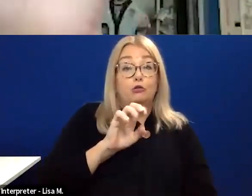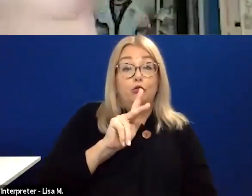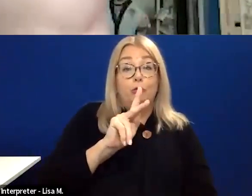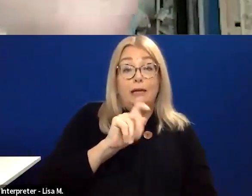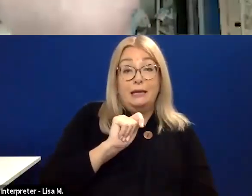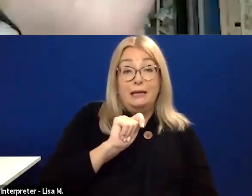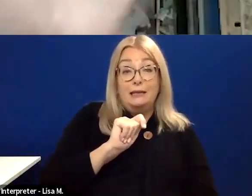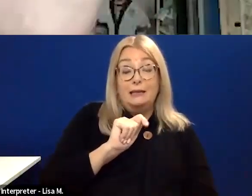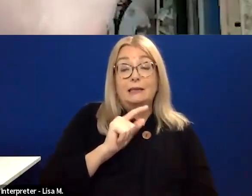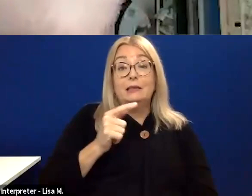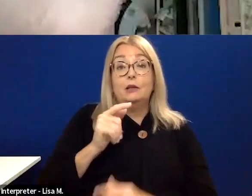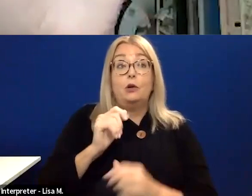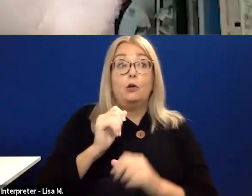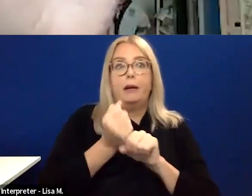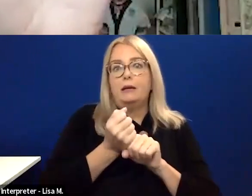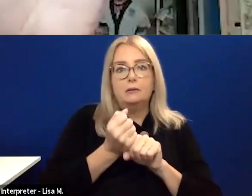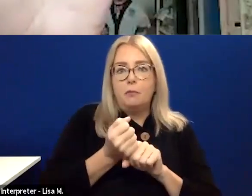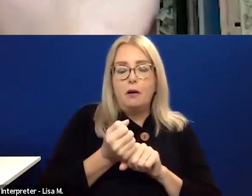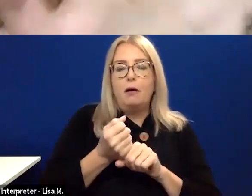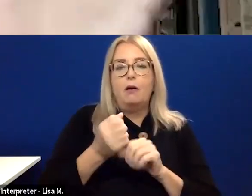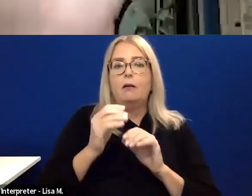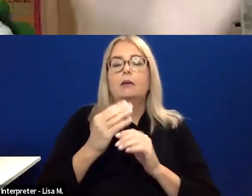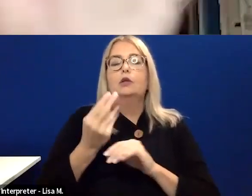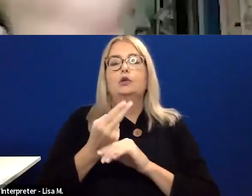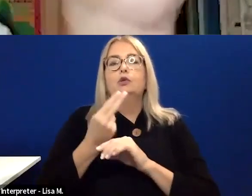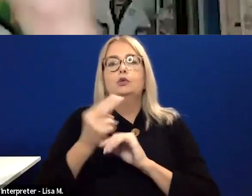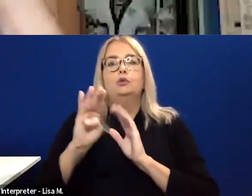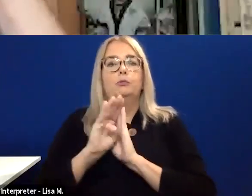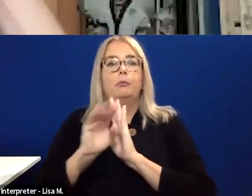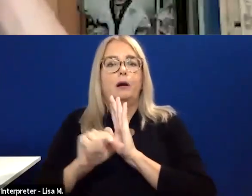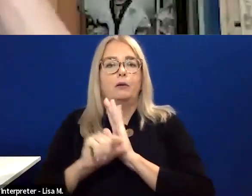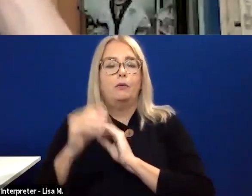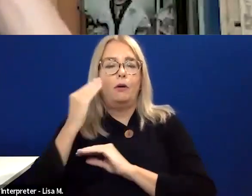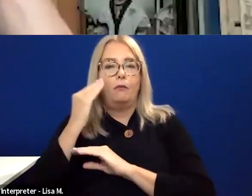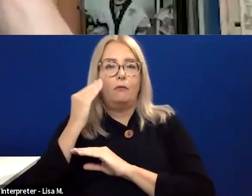and take one something back on knowledge in one sport to apply it to a new setting where you're